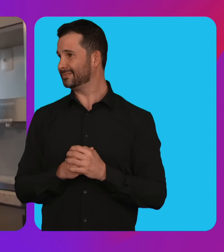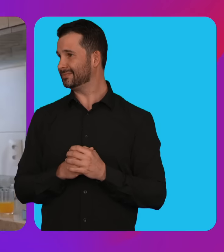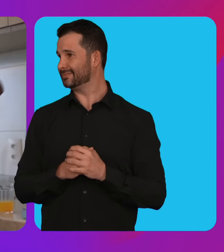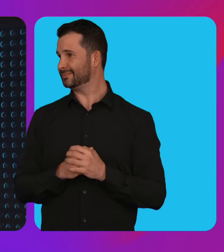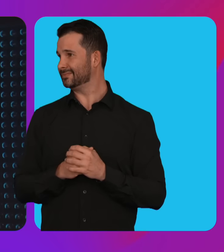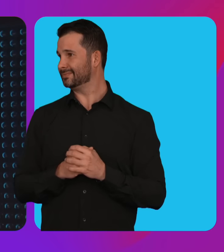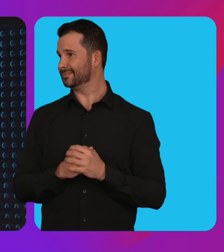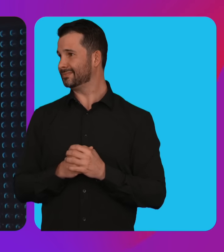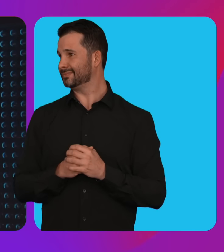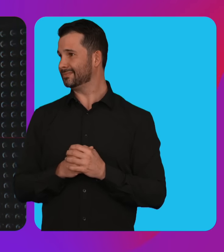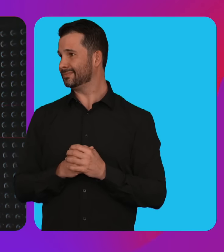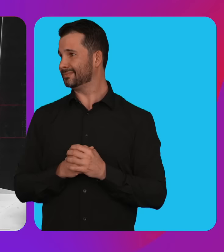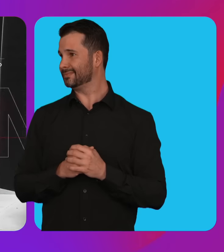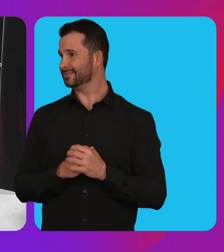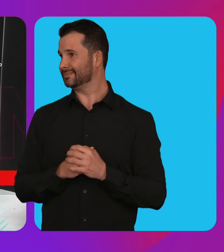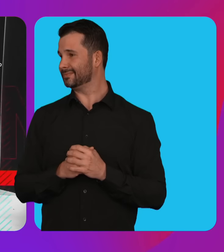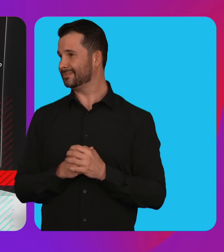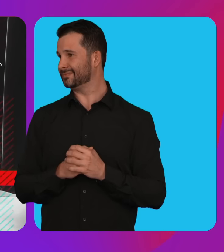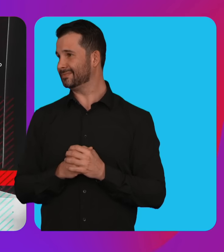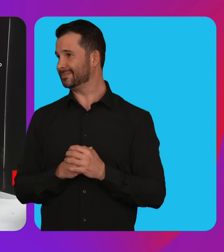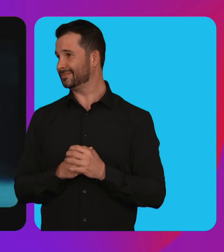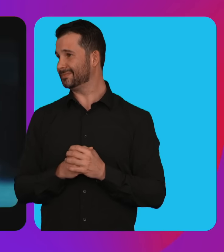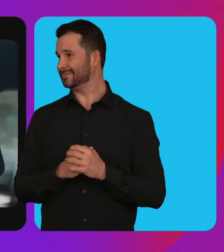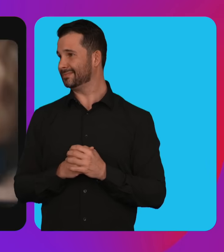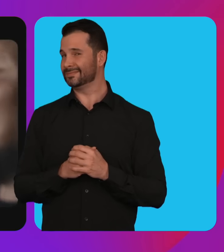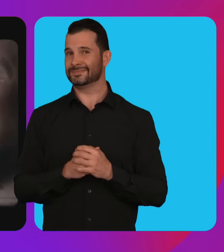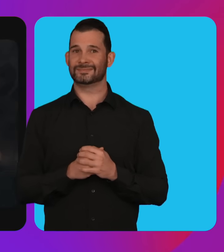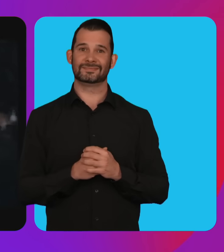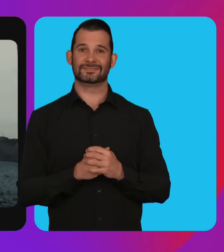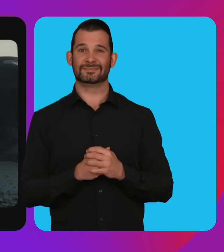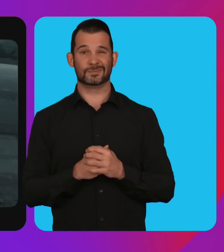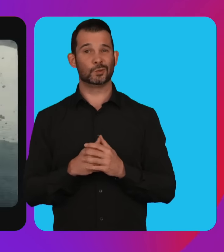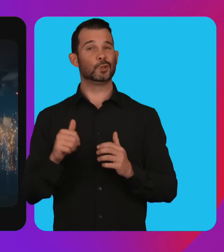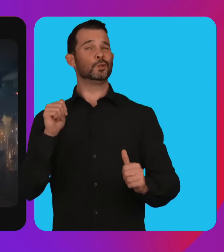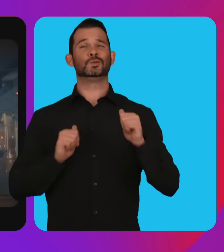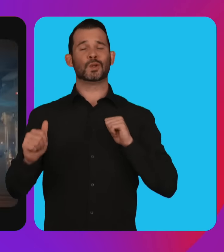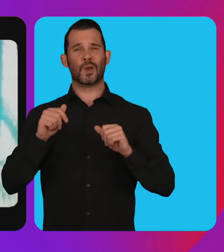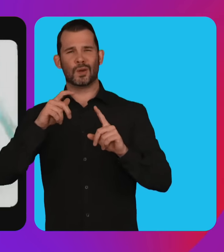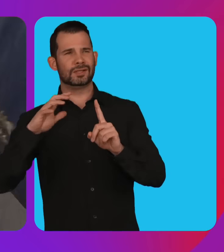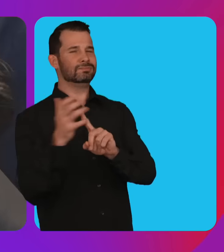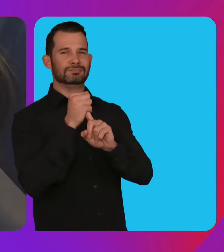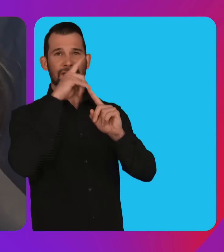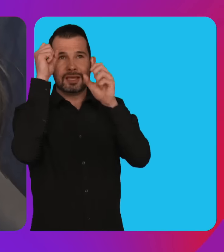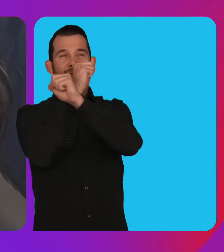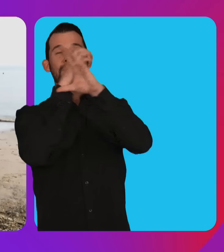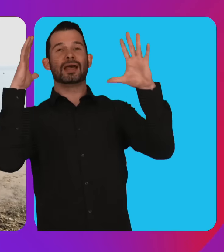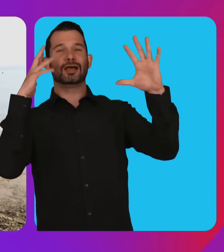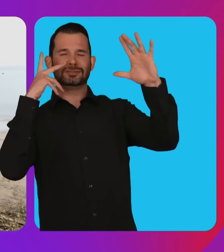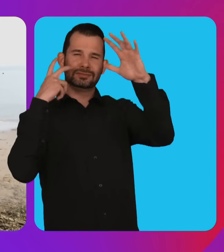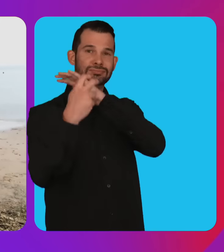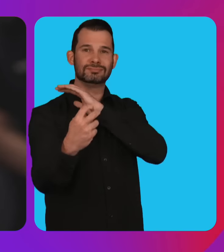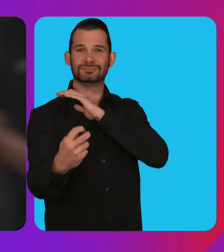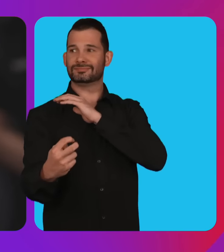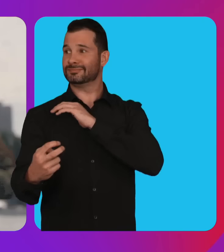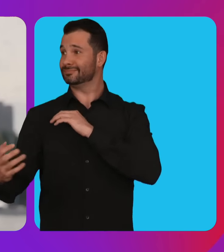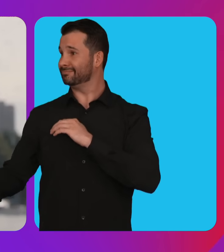[French] [Narrator] With shows that captivate our imagination. Are you ready? - Hey. What, do you need me?